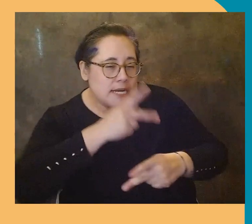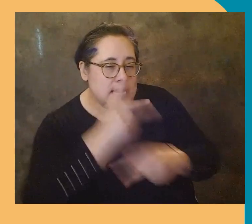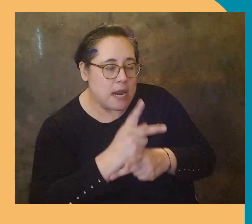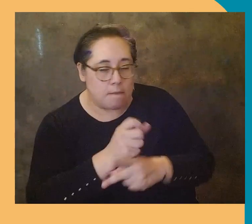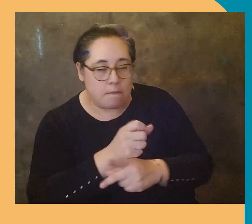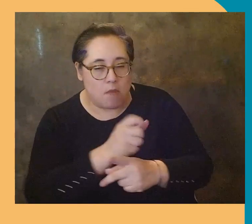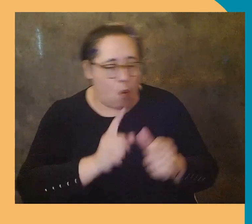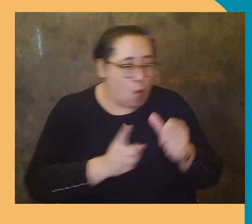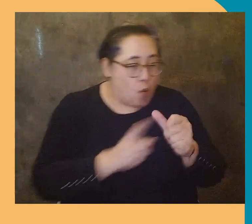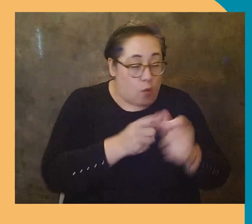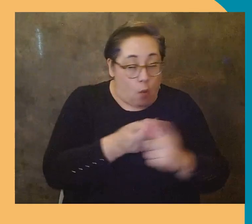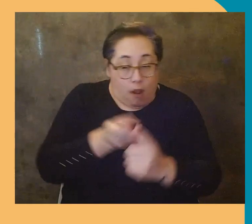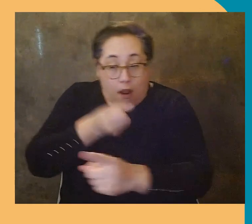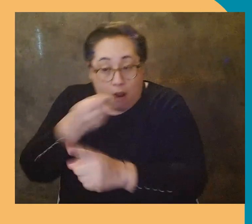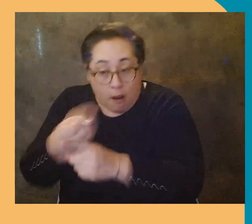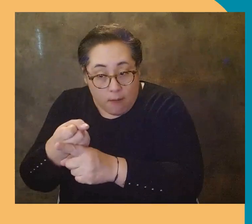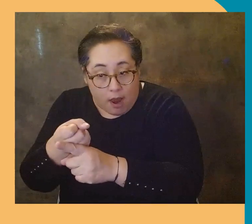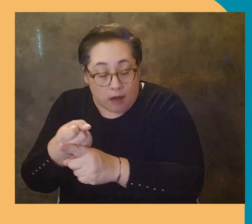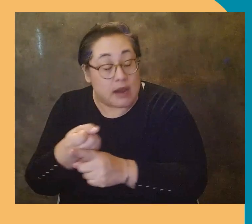Ensure that you keep the original impact.